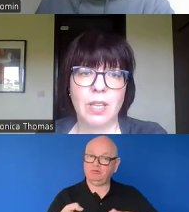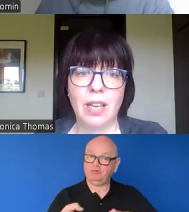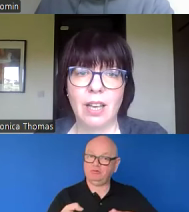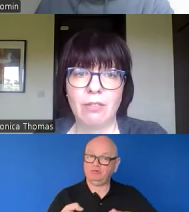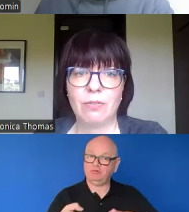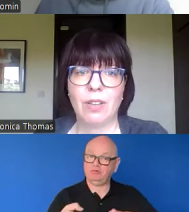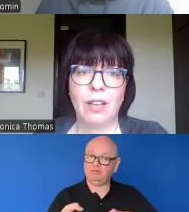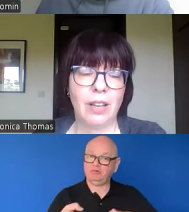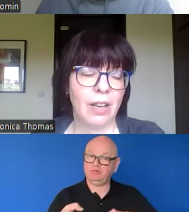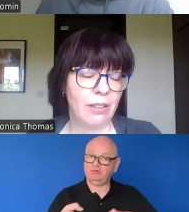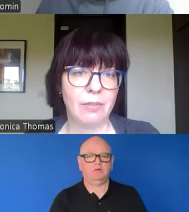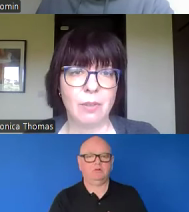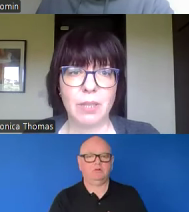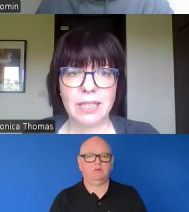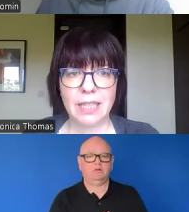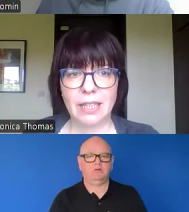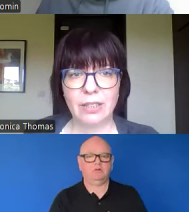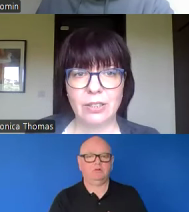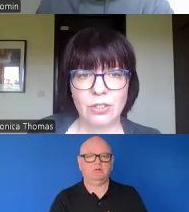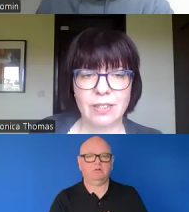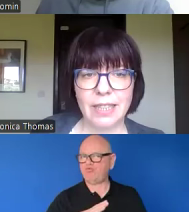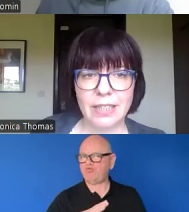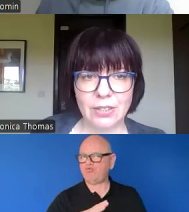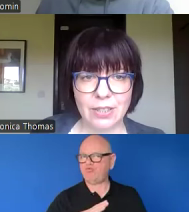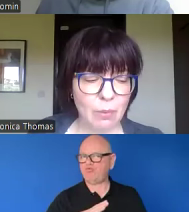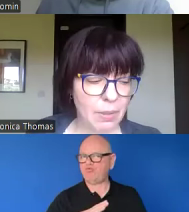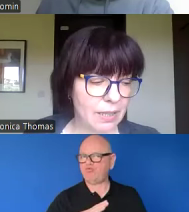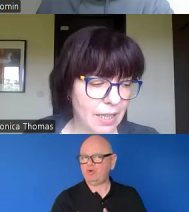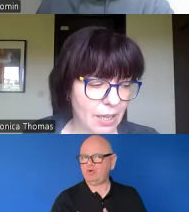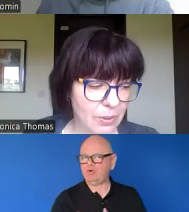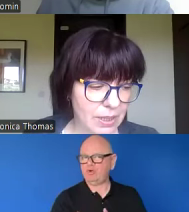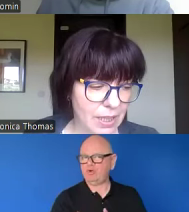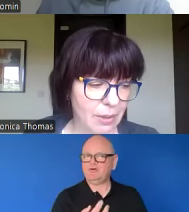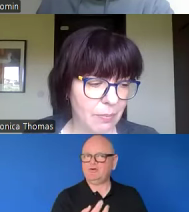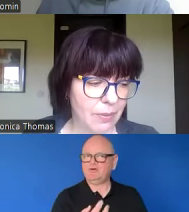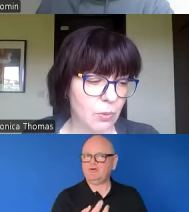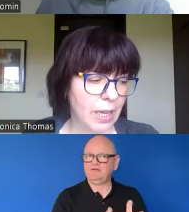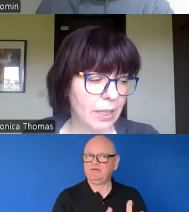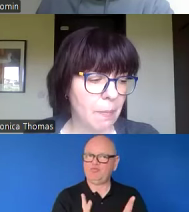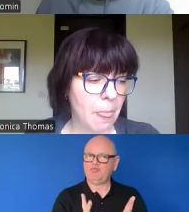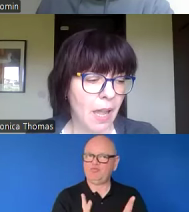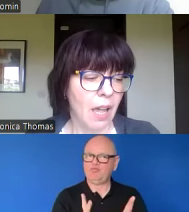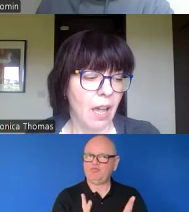we have our lovely BSL translators helping us out as well.